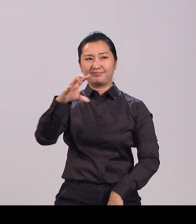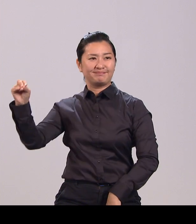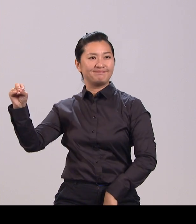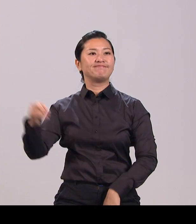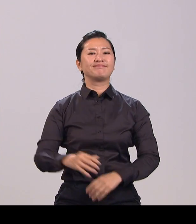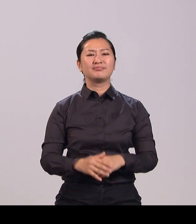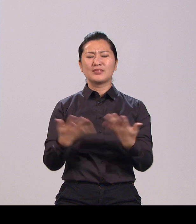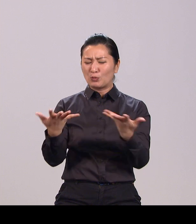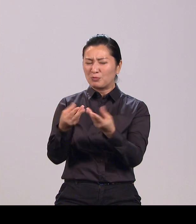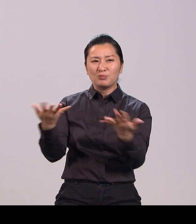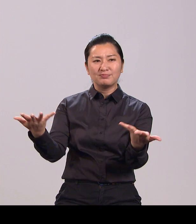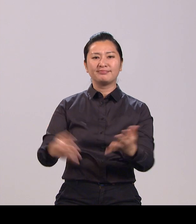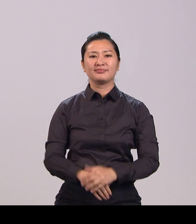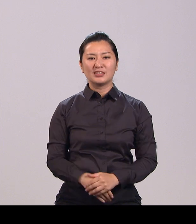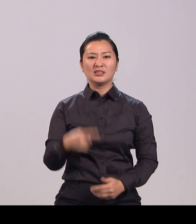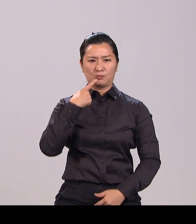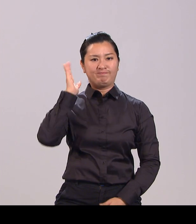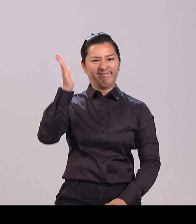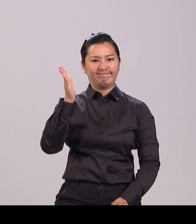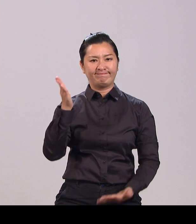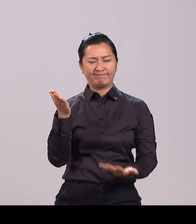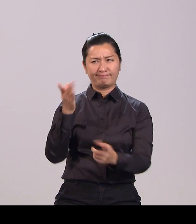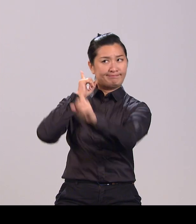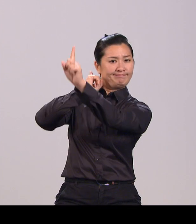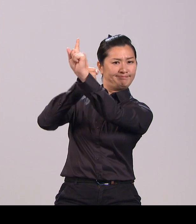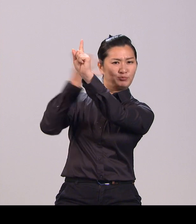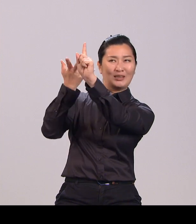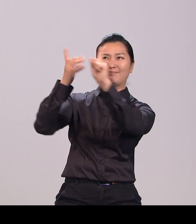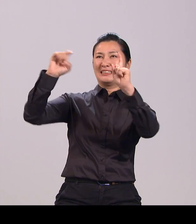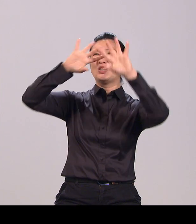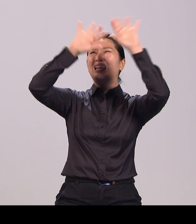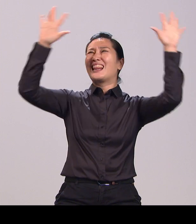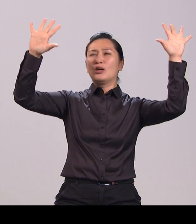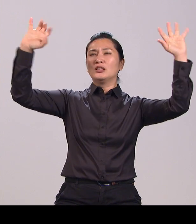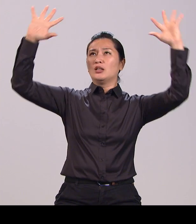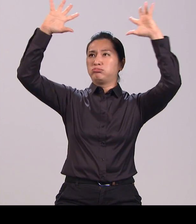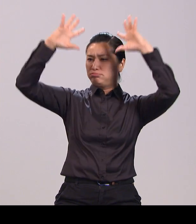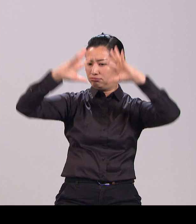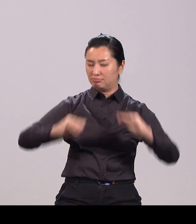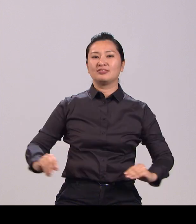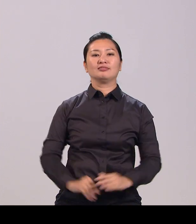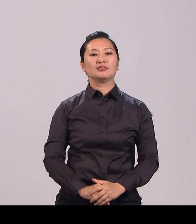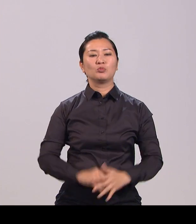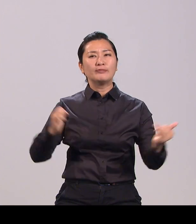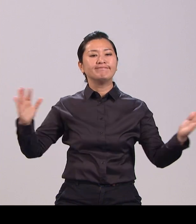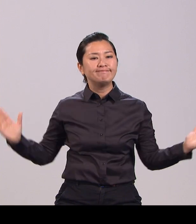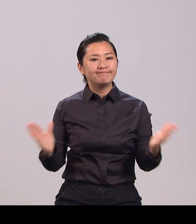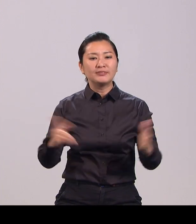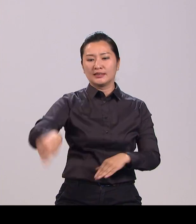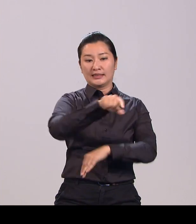We have also been discussing enhancing economic cooperation. Encouraging Singapore companies to invest more in Indonesia,